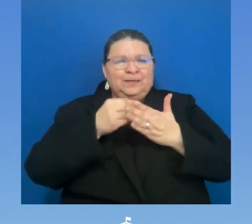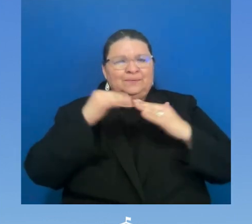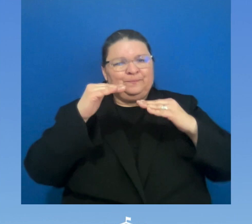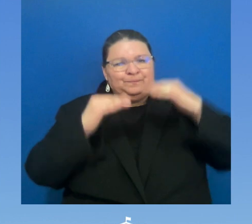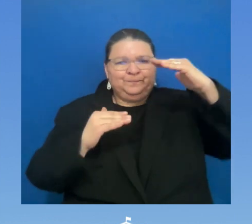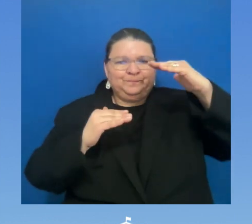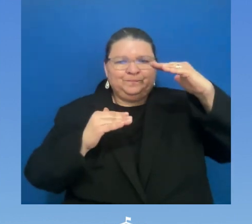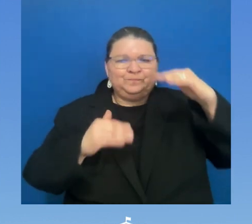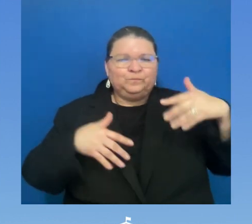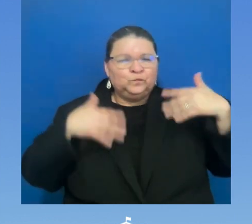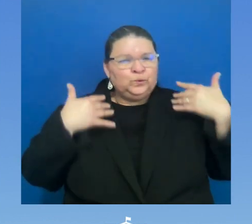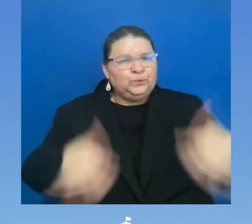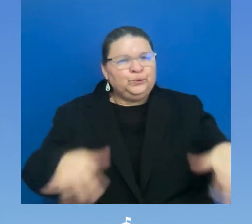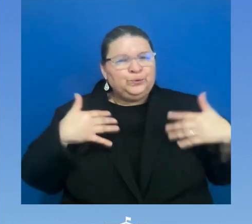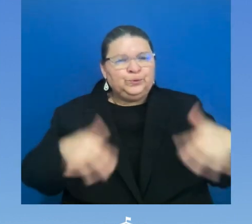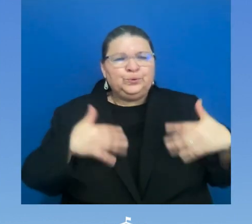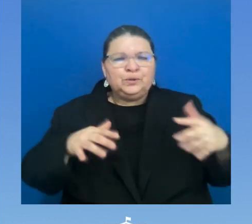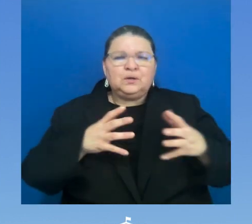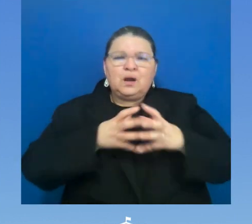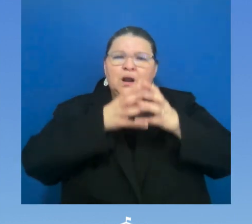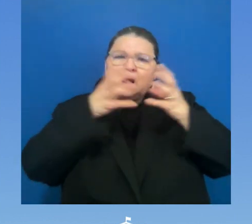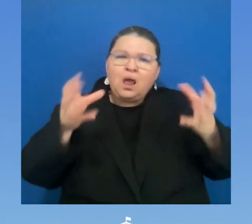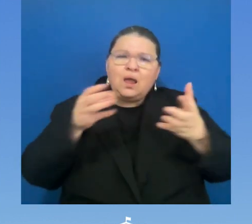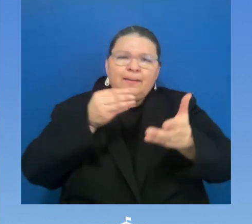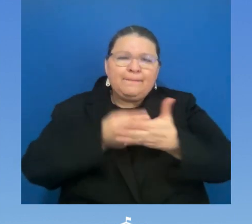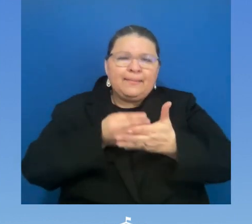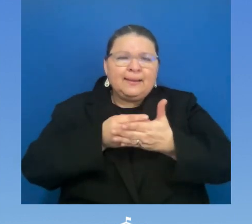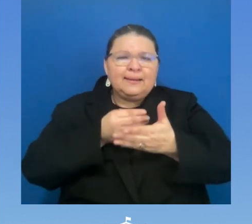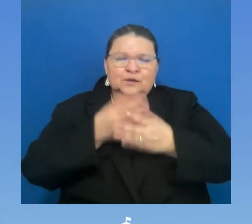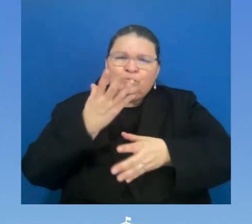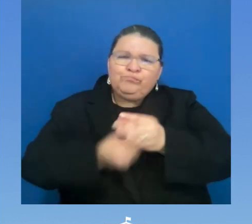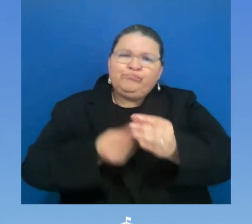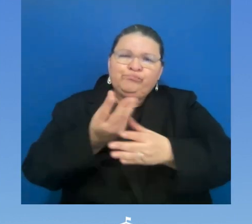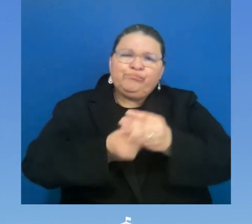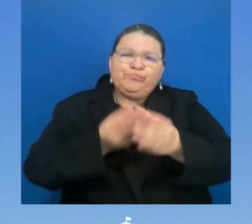The vast majority of childcare providers like me are women and women of color,